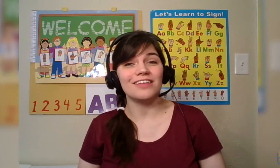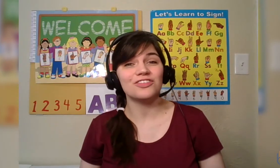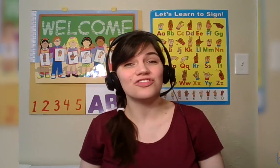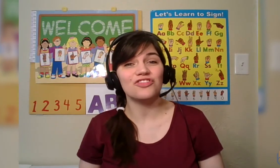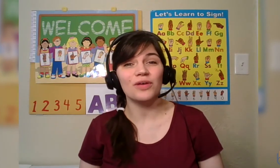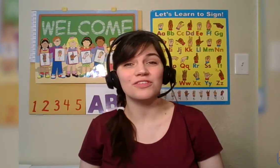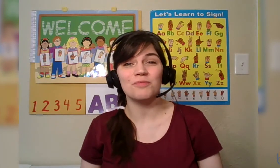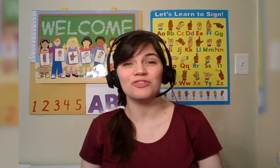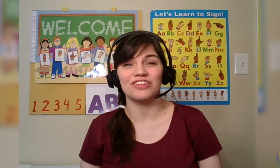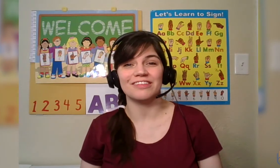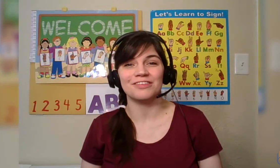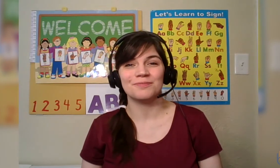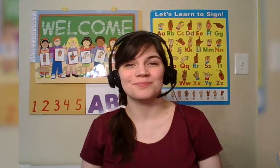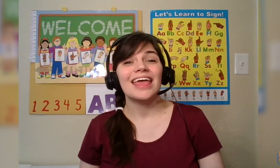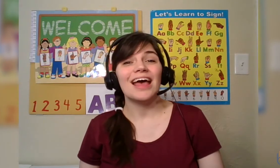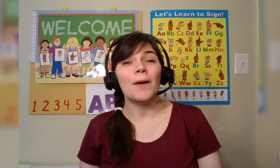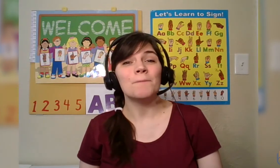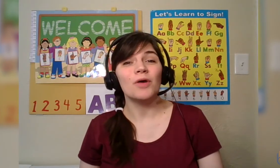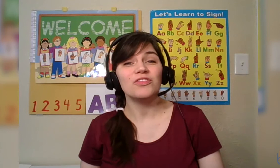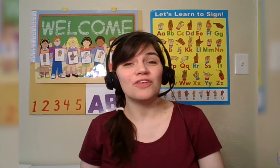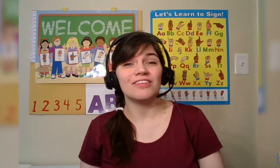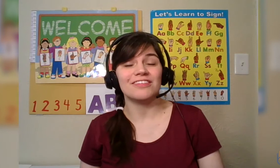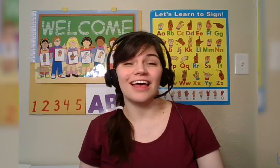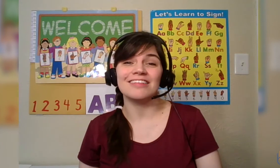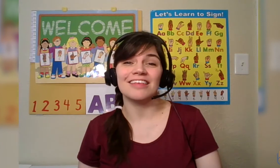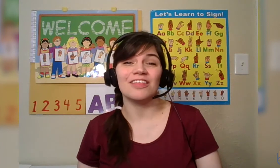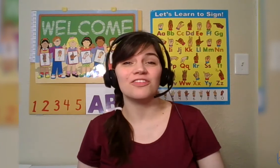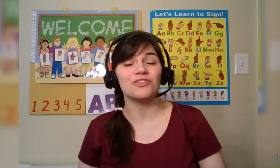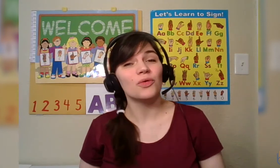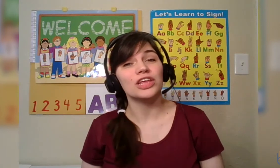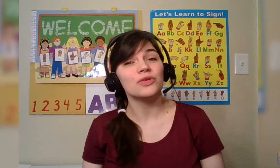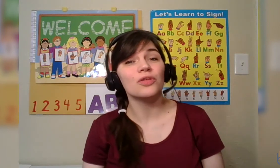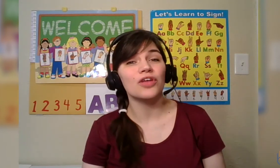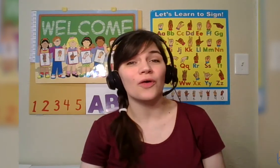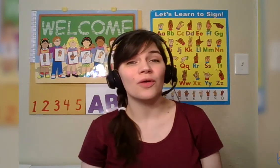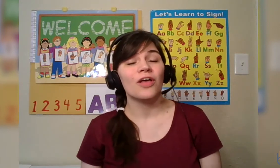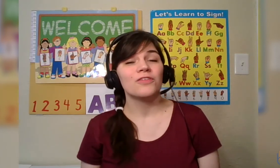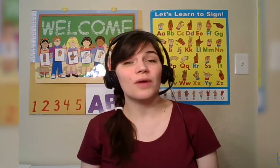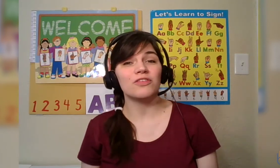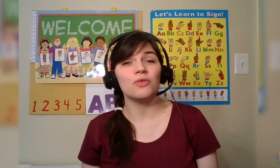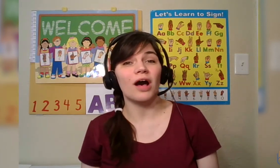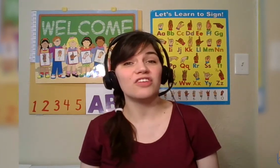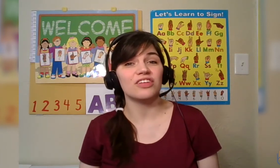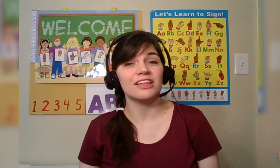to show his emotions. Most of the signs in this story you will know, so as you watch and listen,